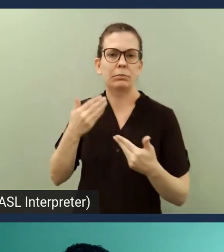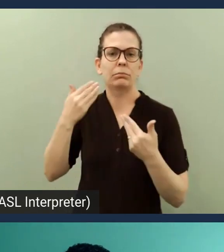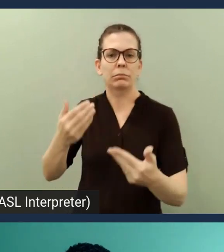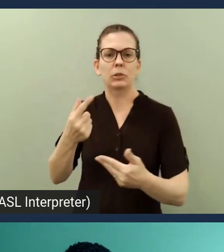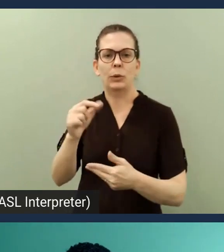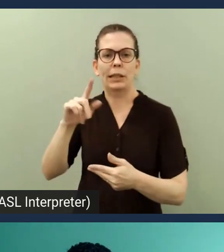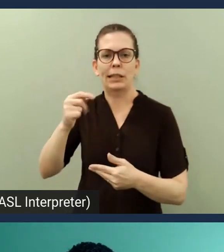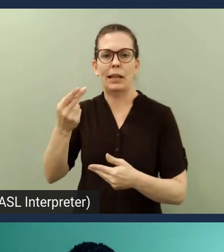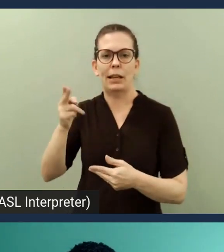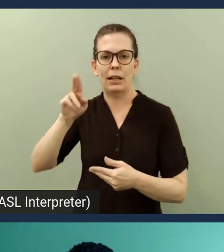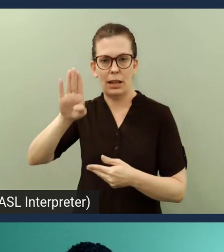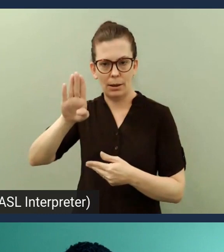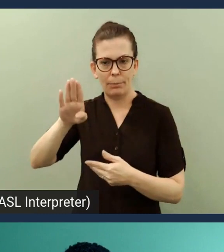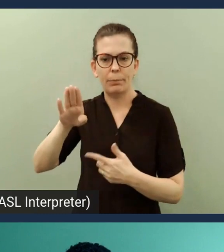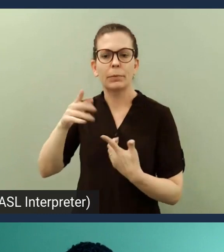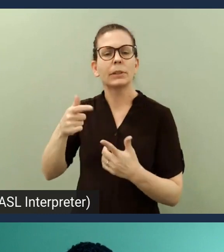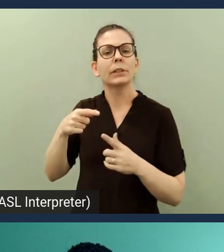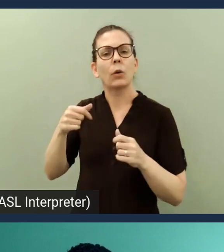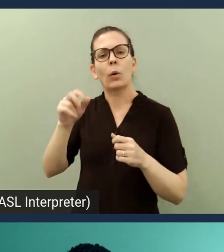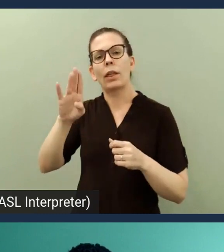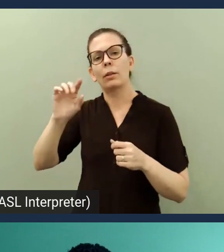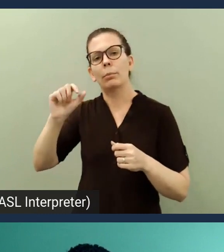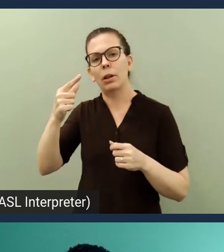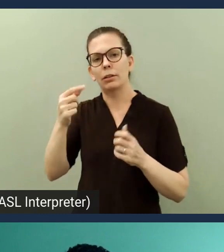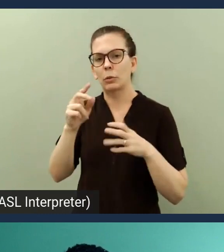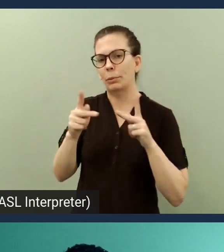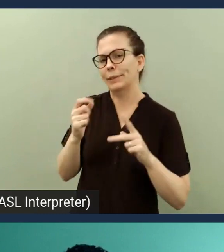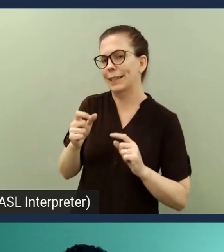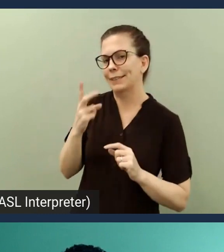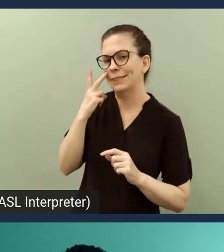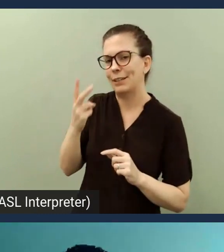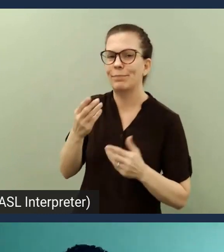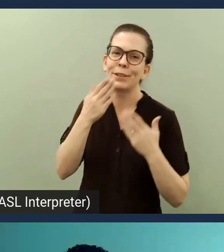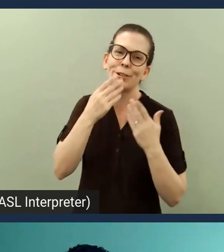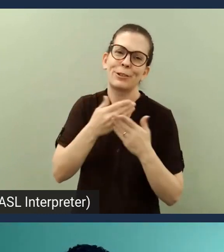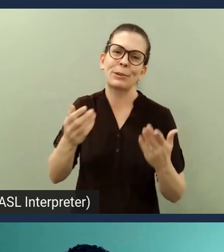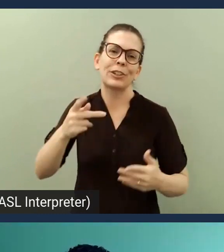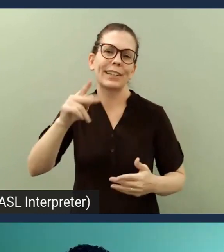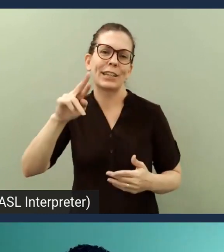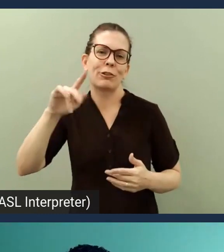or whatever we have here so people can see that, so thank you very much. Kirit, once again, thank you very much